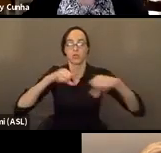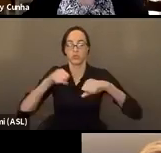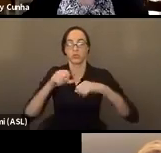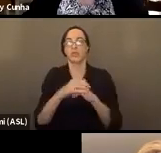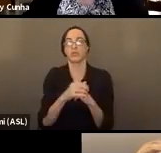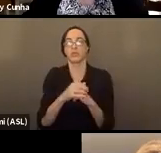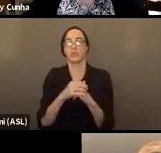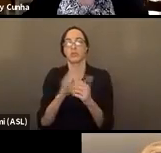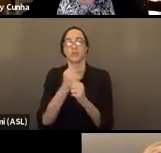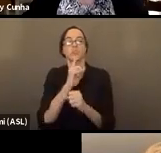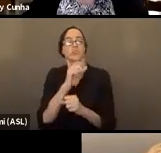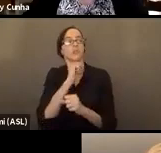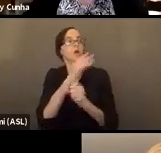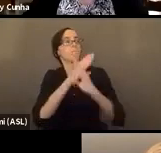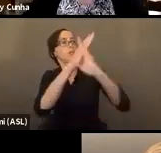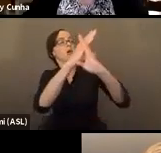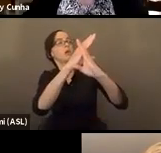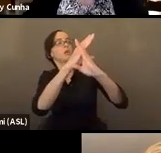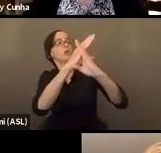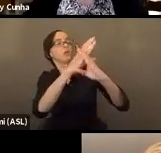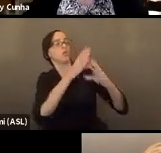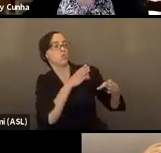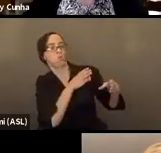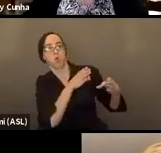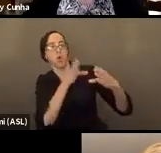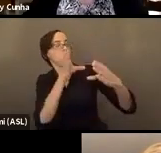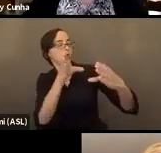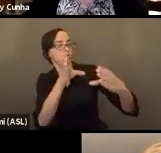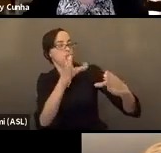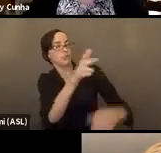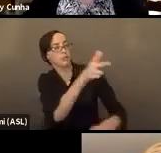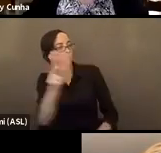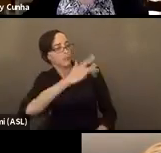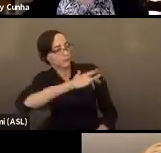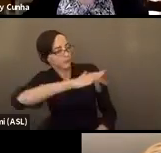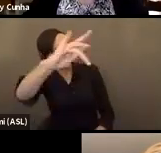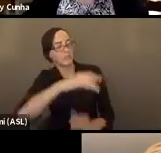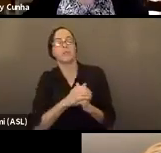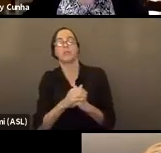roadways you want to make sure if you are in your vehicle you're going to sit in a crotch position